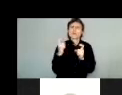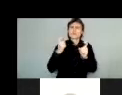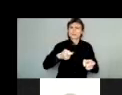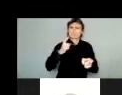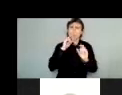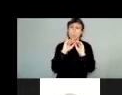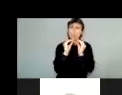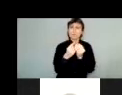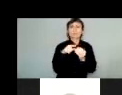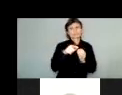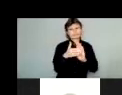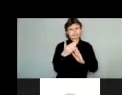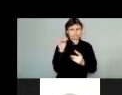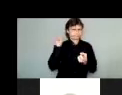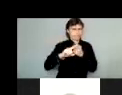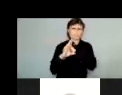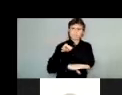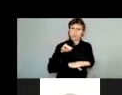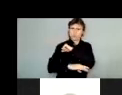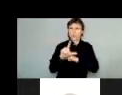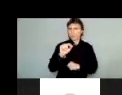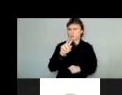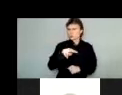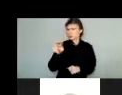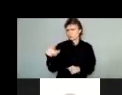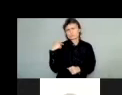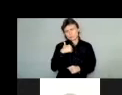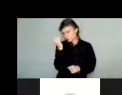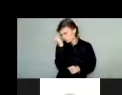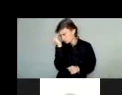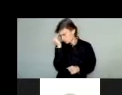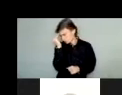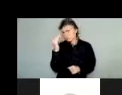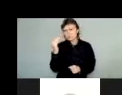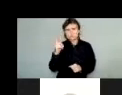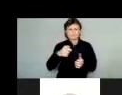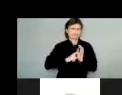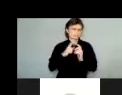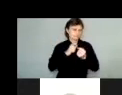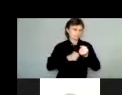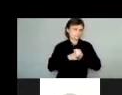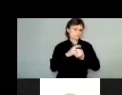the fall. As we know that there will always be a need for specific project support. Guidelines will be published in the summer.